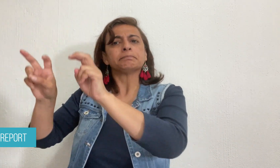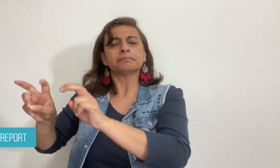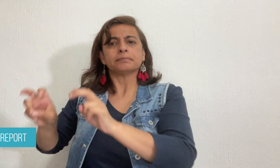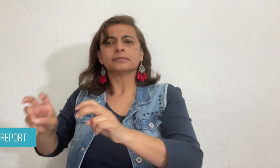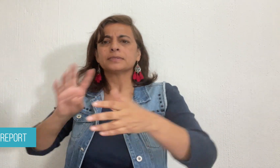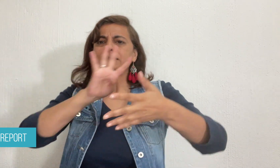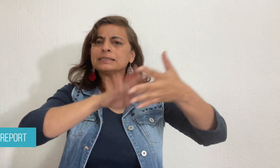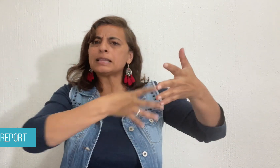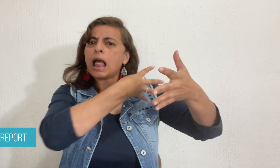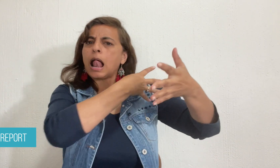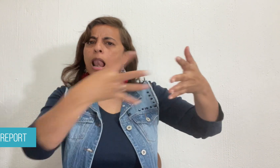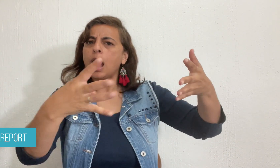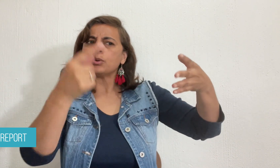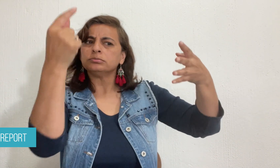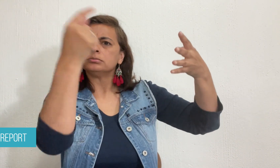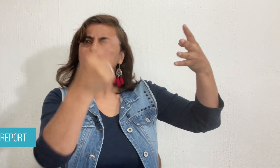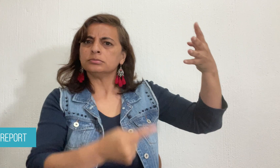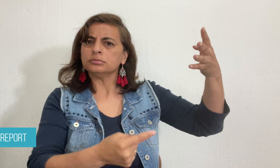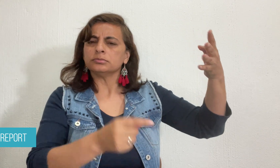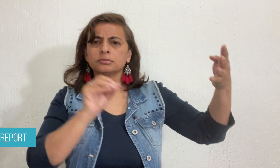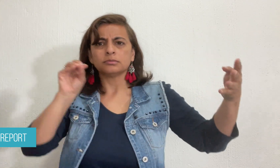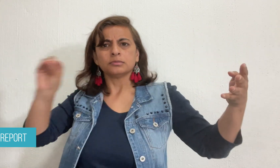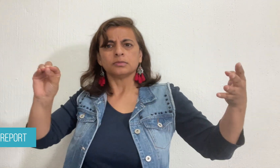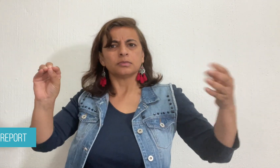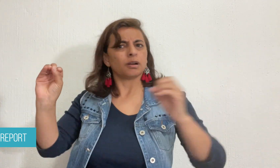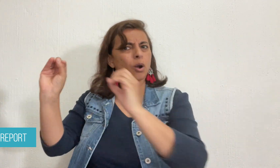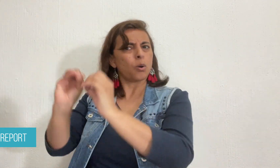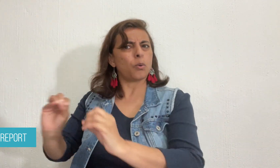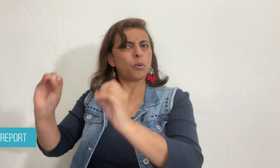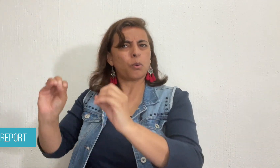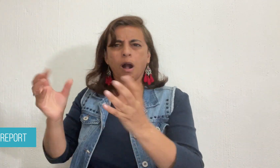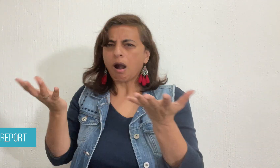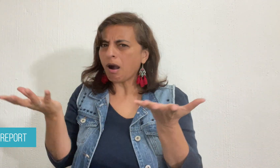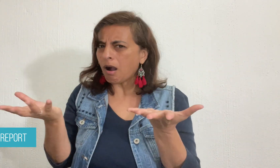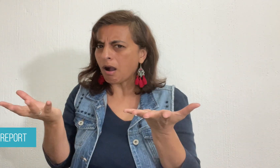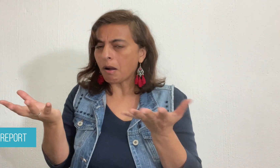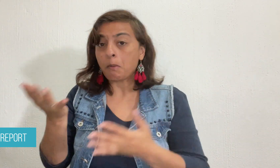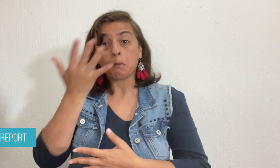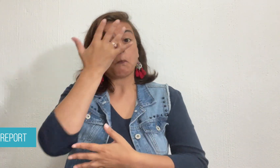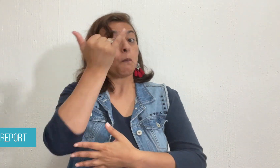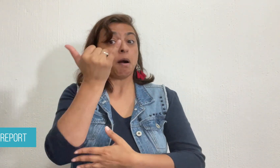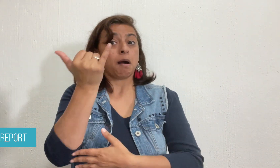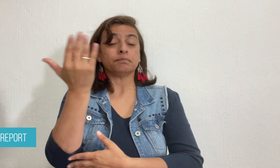in the national budget statement. Last year's International